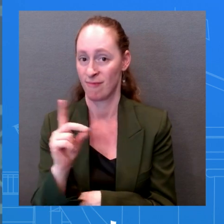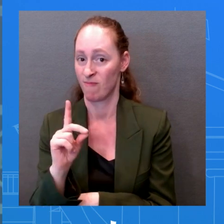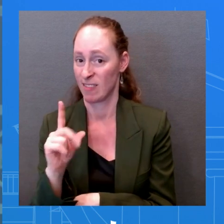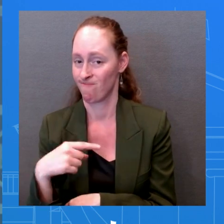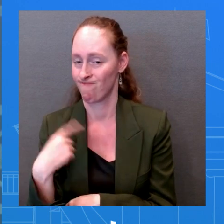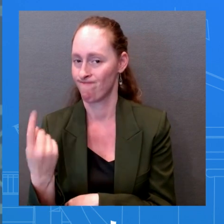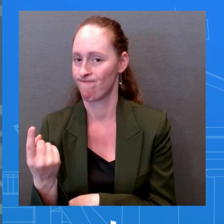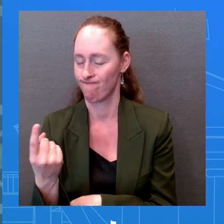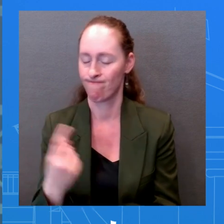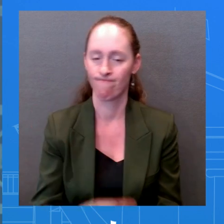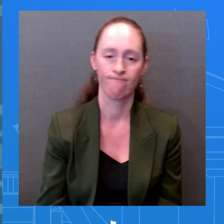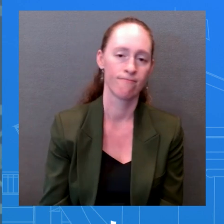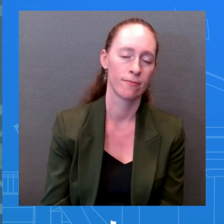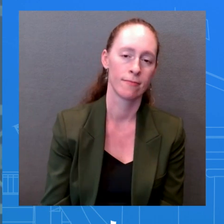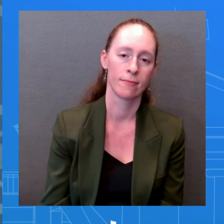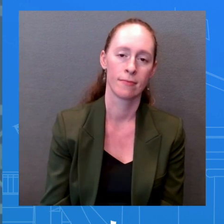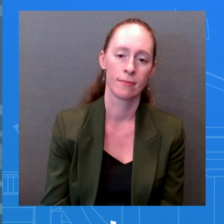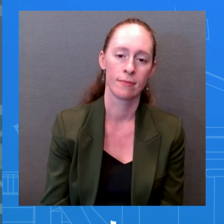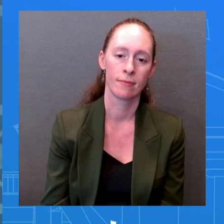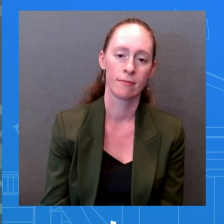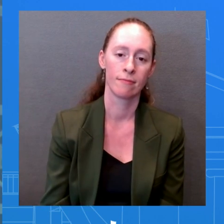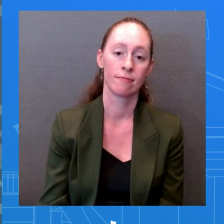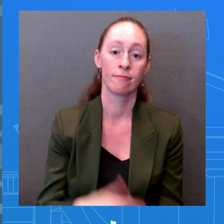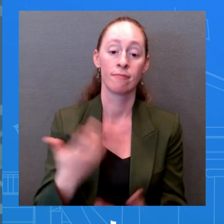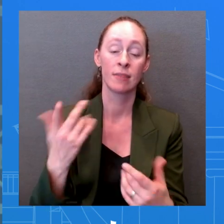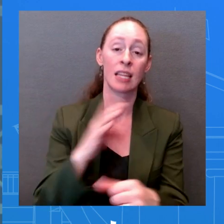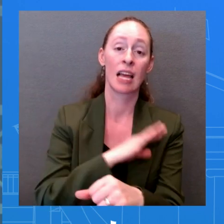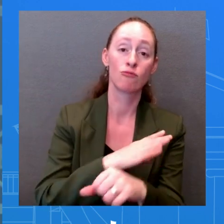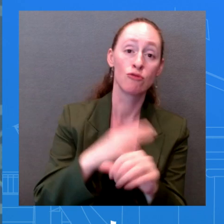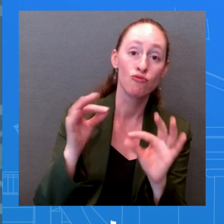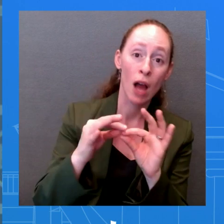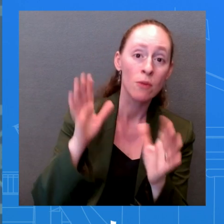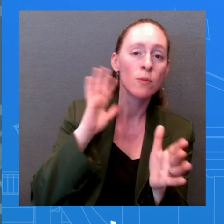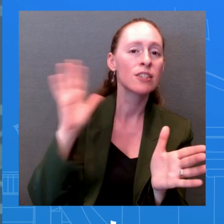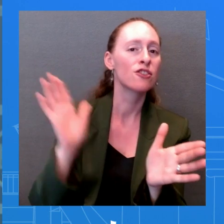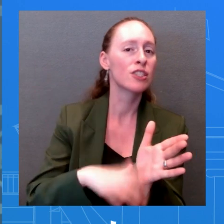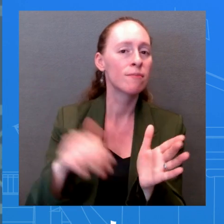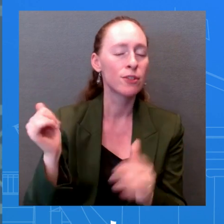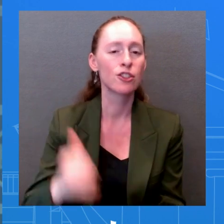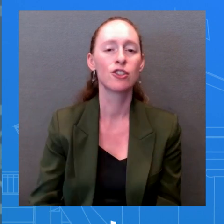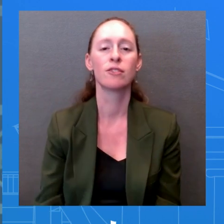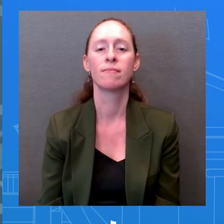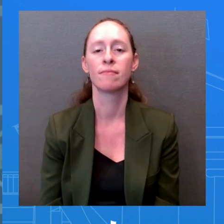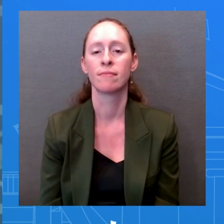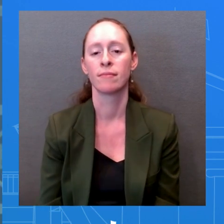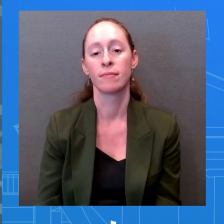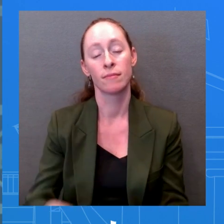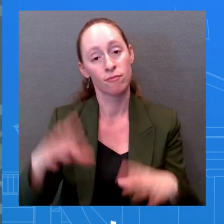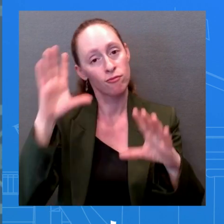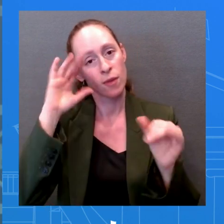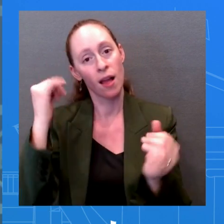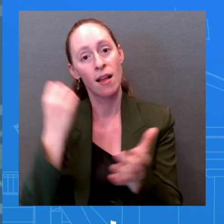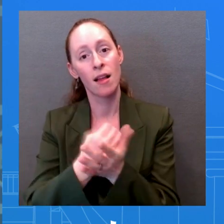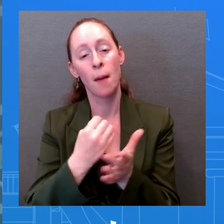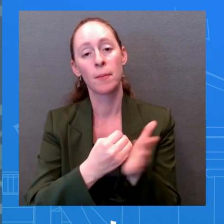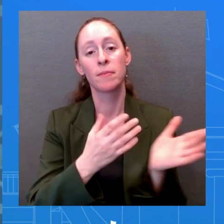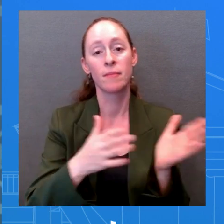And, you know, the President's economic plan is creating good jobs and bringing manufacturing back to America.